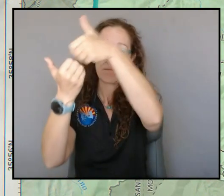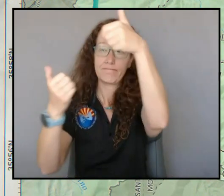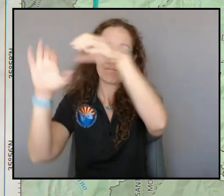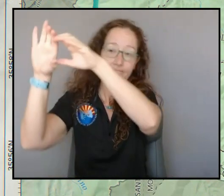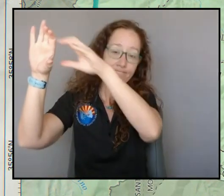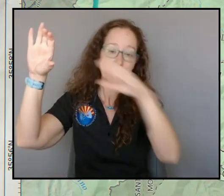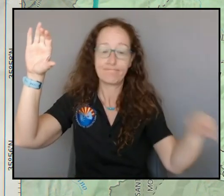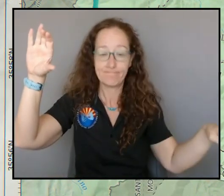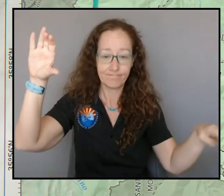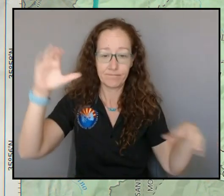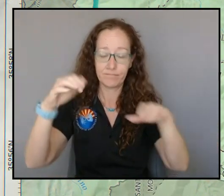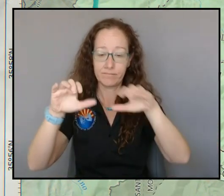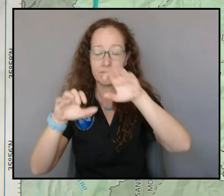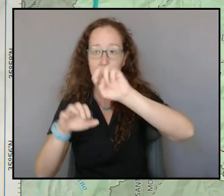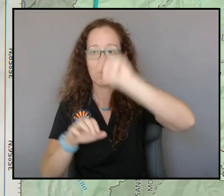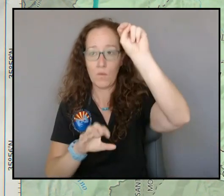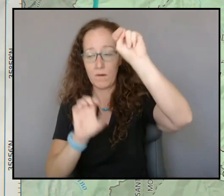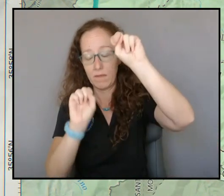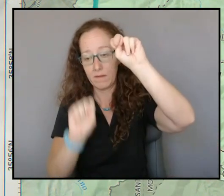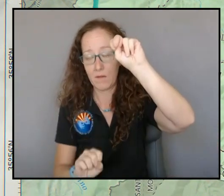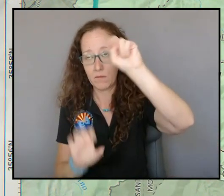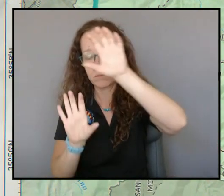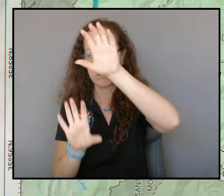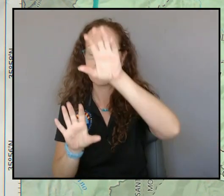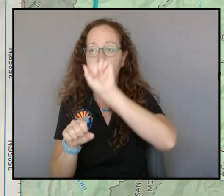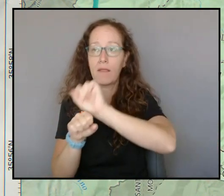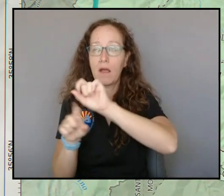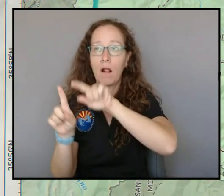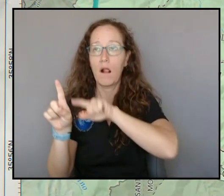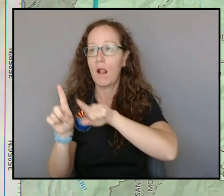into. So that work is continuing up there. And so the